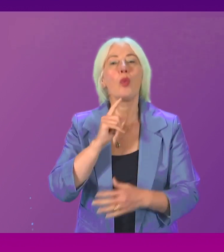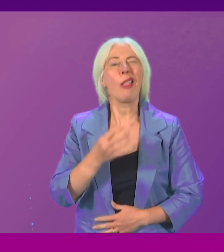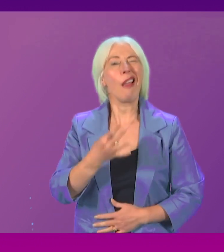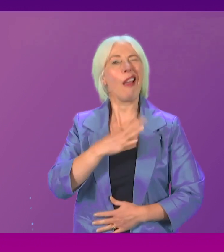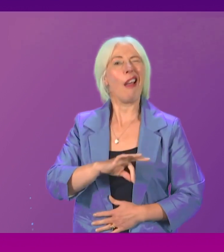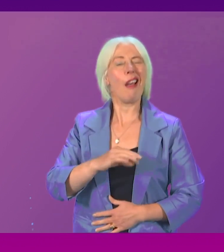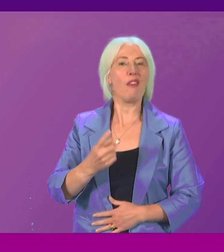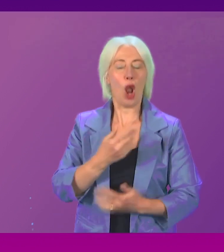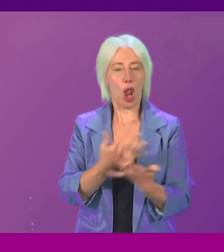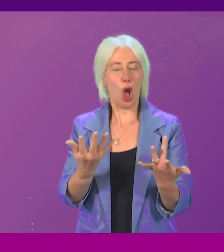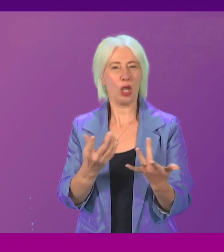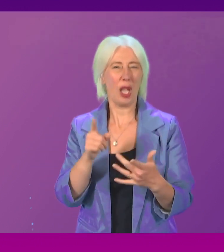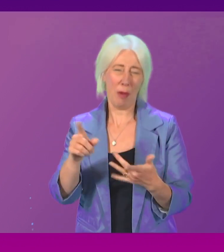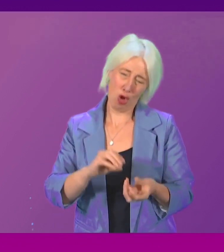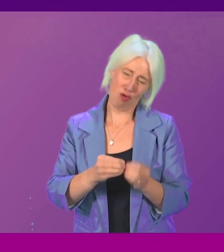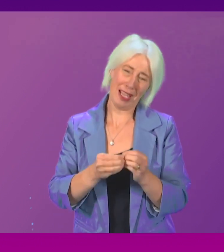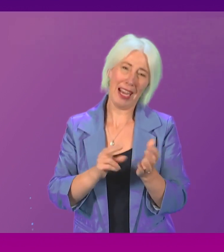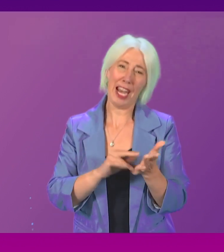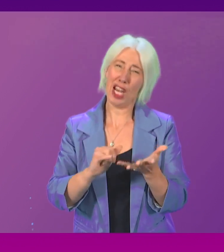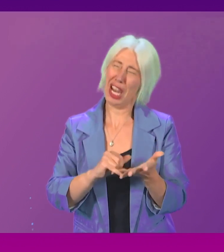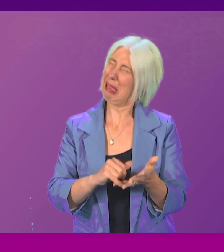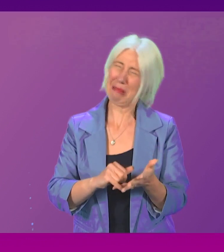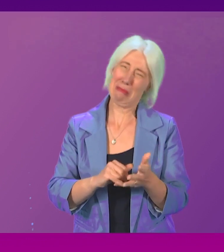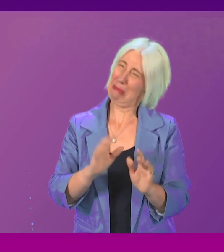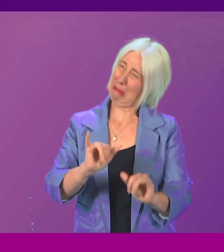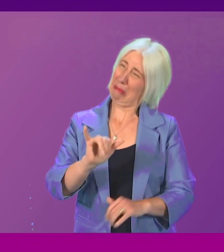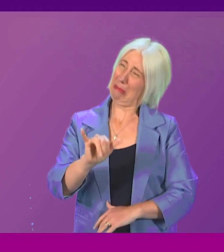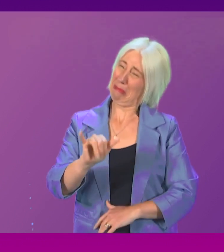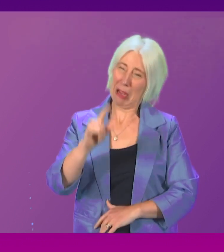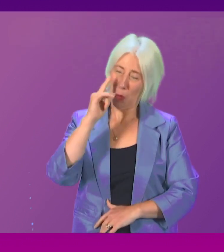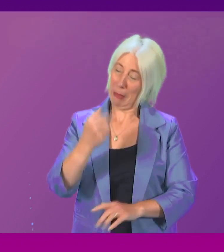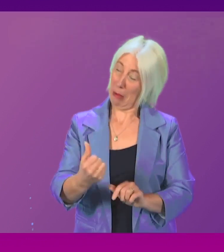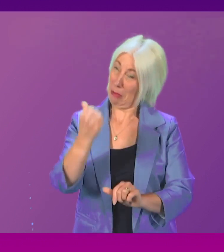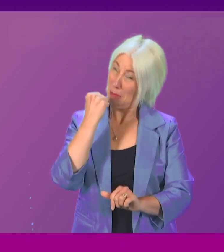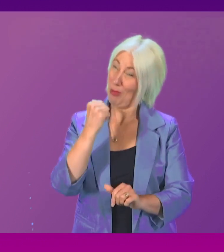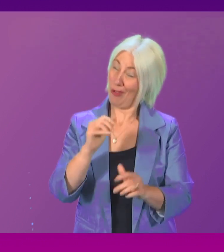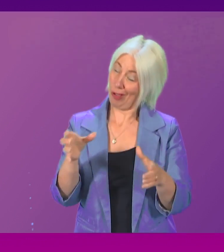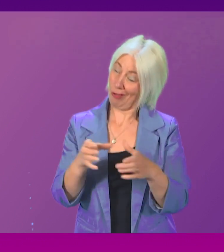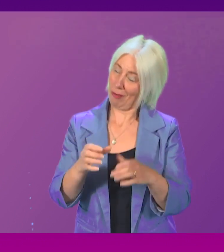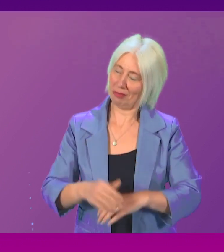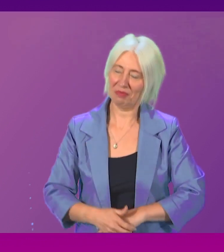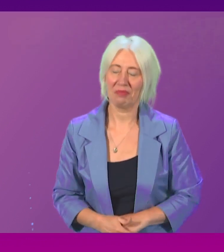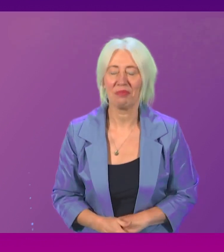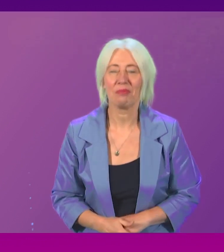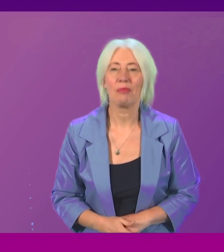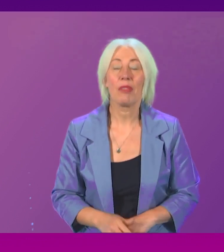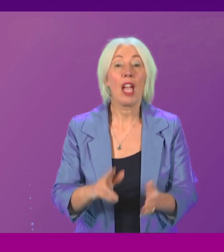that she can take credit for creating the national health service—I think that might have been a previous Government. Nicola Sturgeon likes to talk about records.